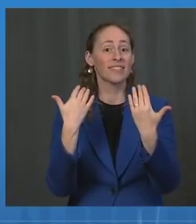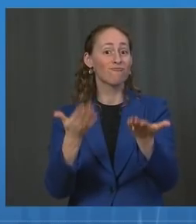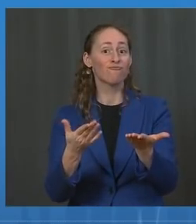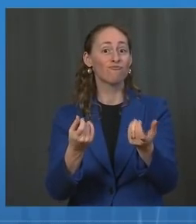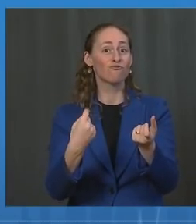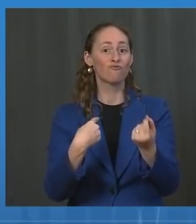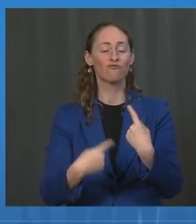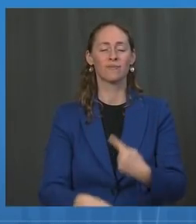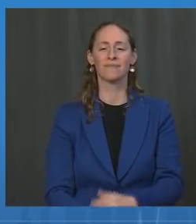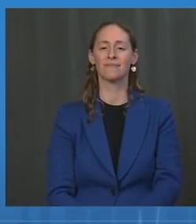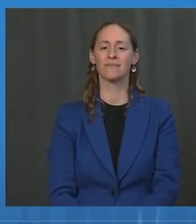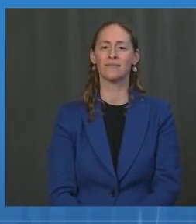Moderator: We'll go to Tamara Keith at NPR.